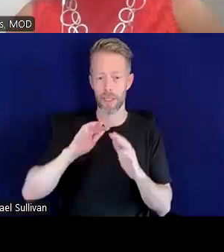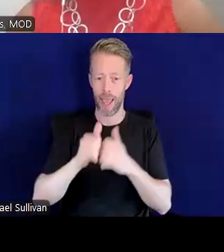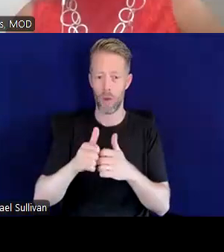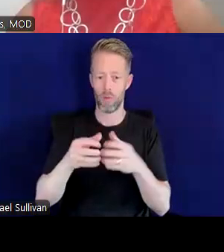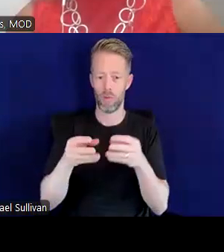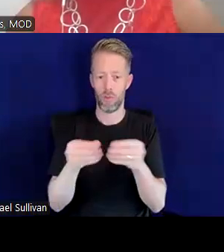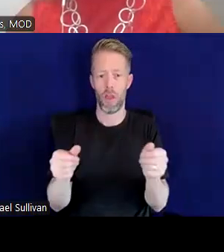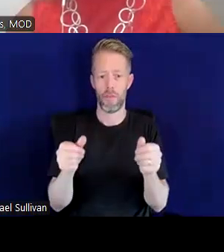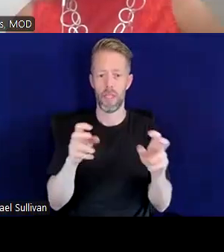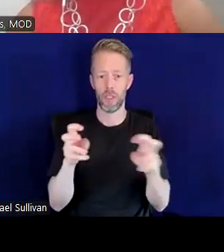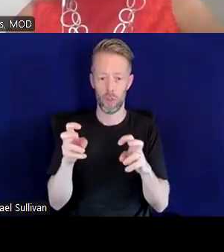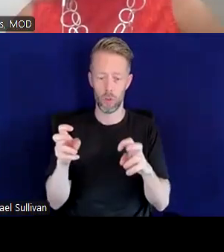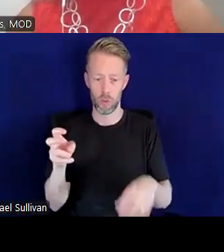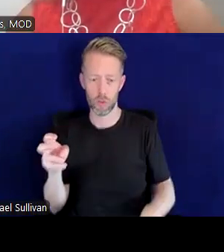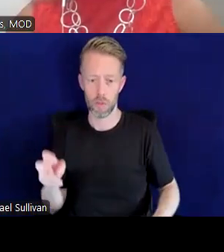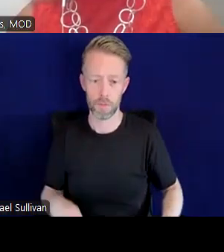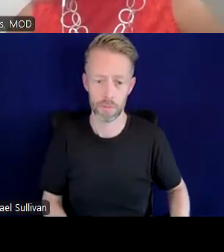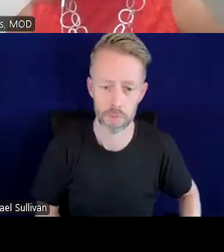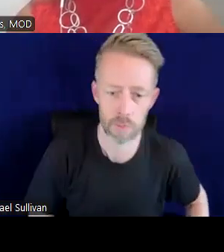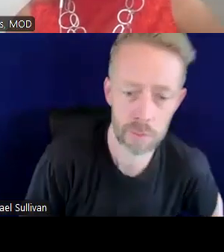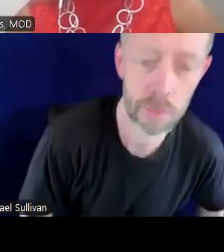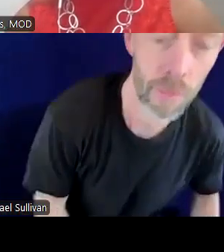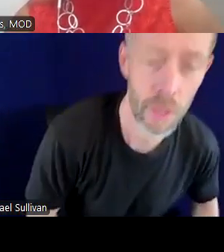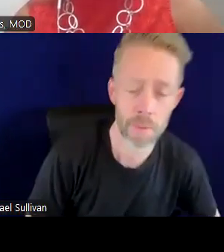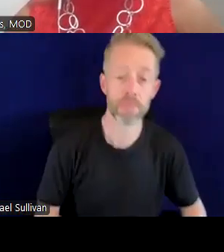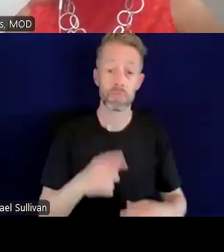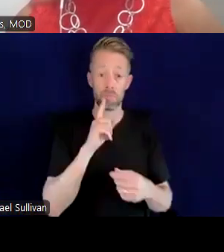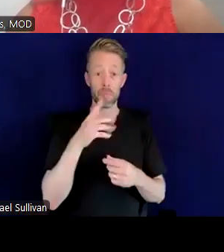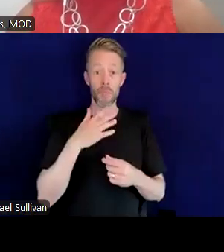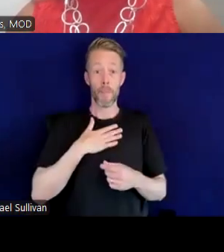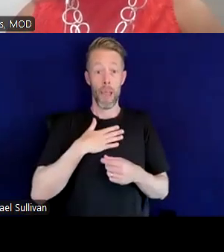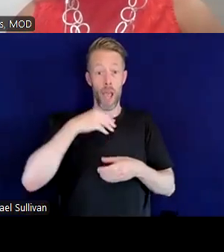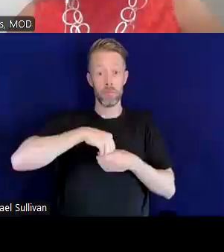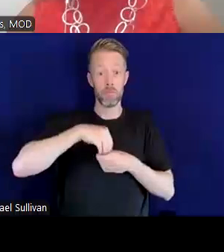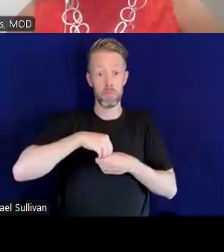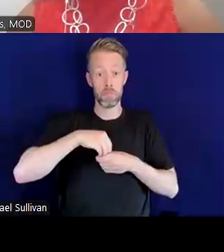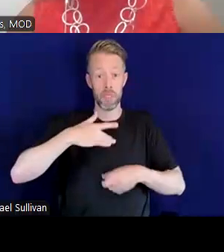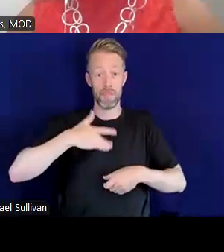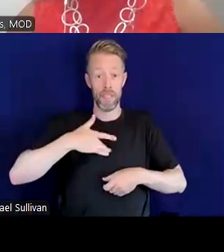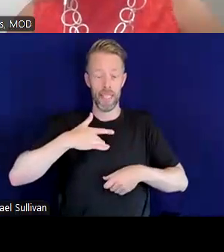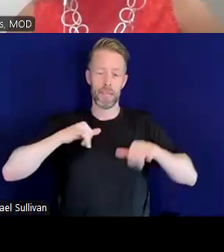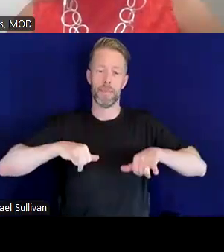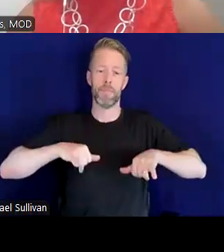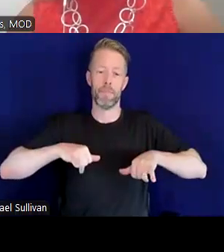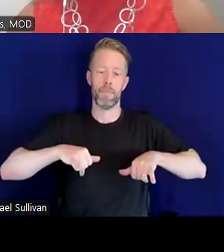resolve some of those issues. It doesn't change much about the internal feelings about the situation that I have, but it